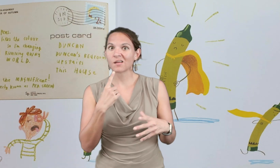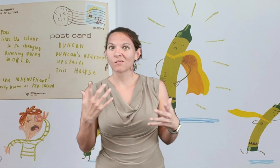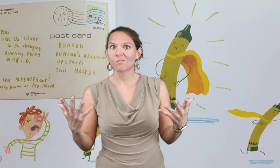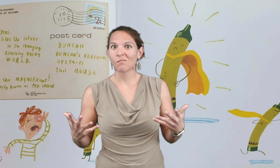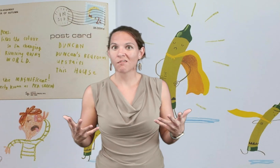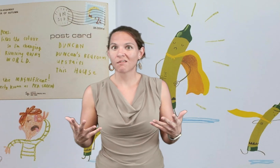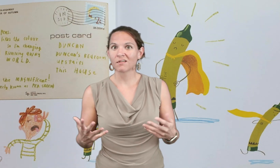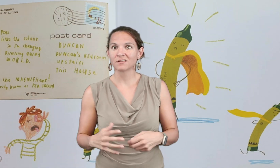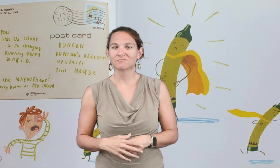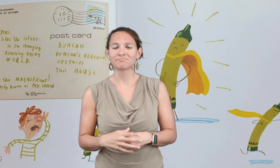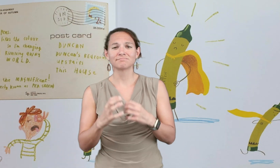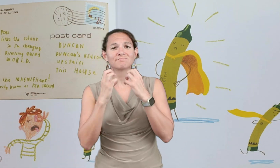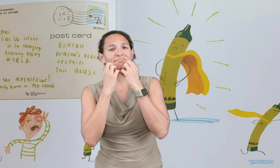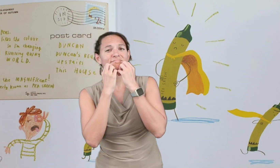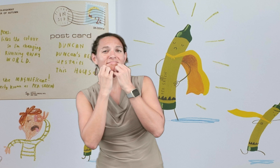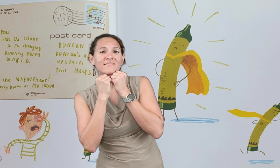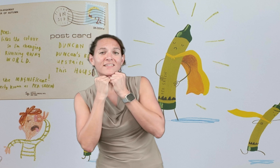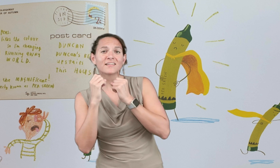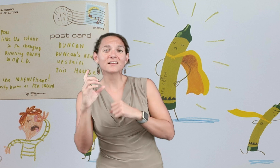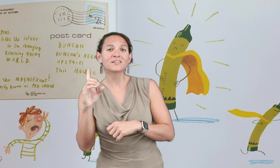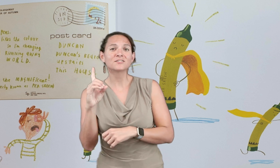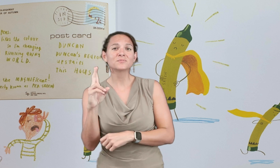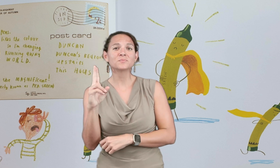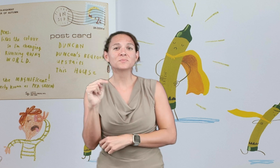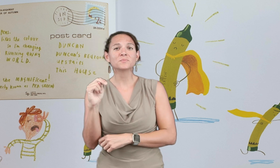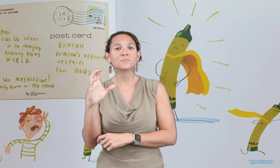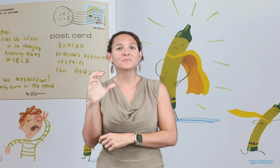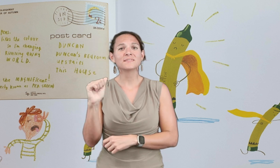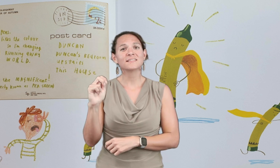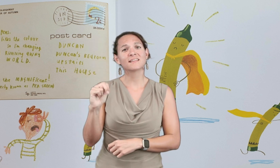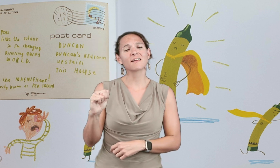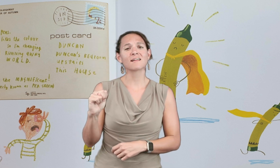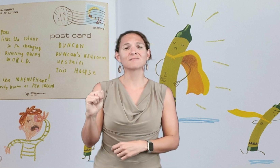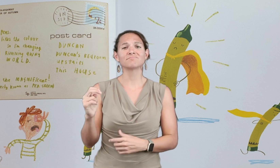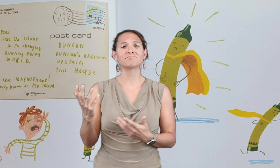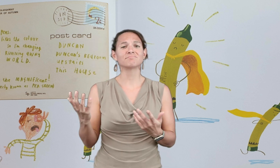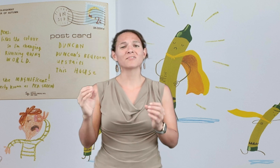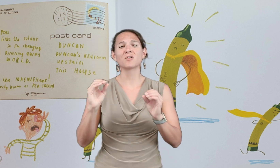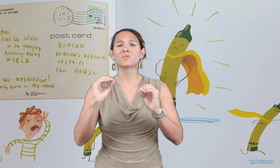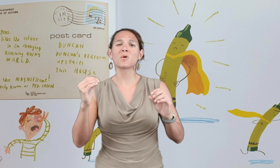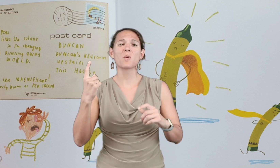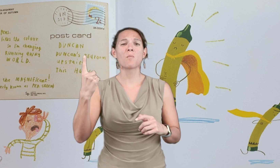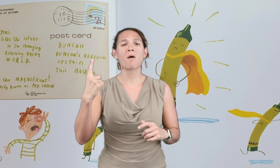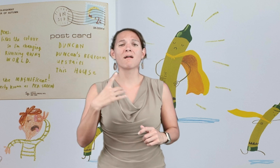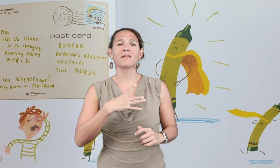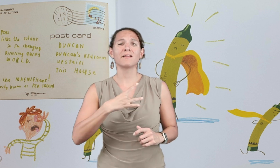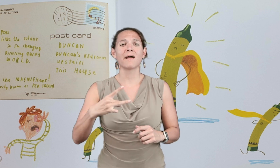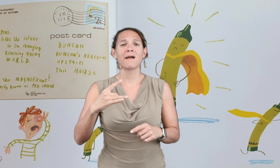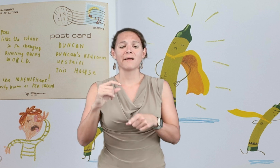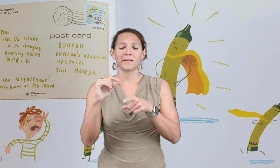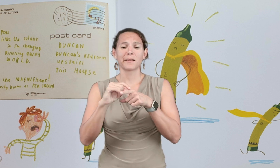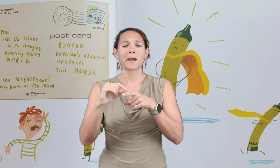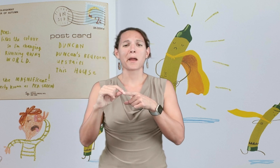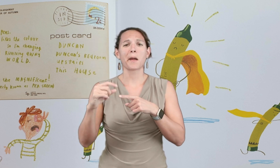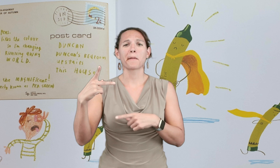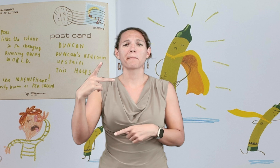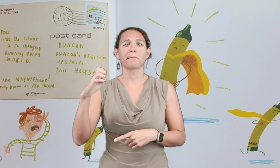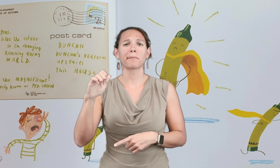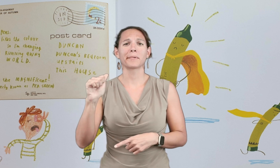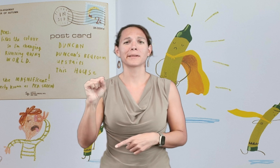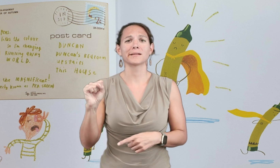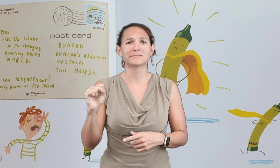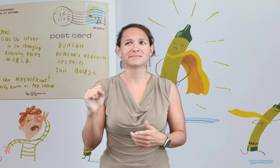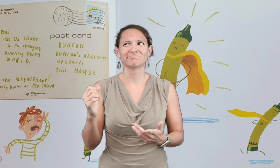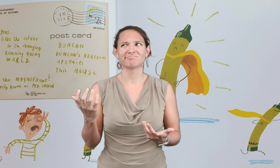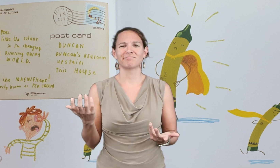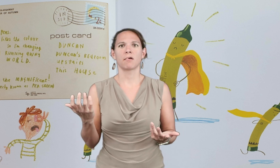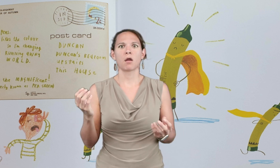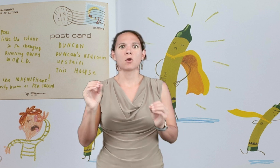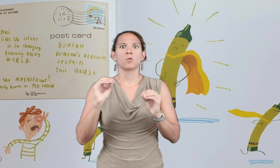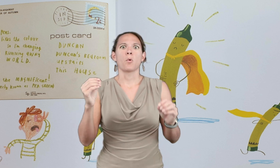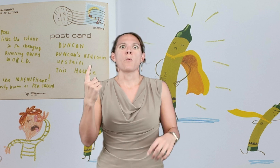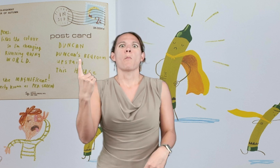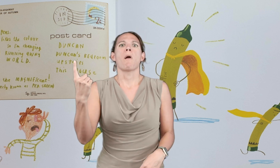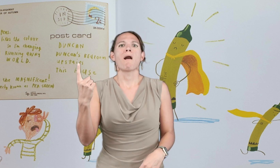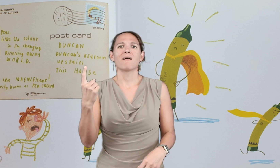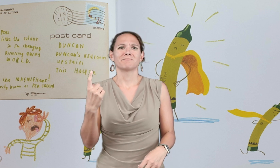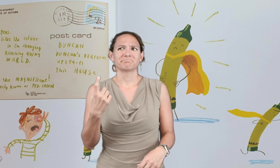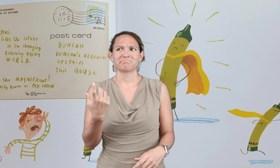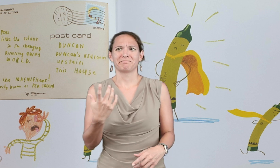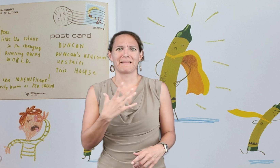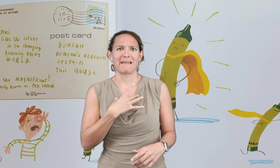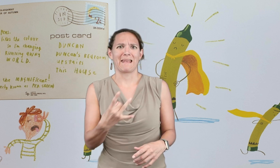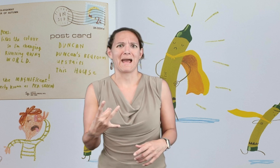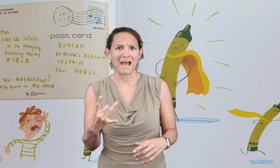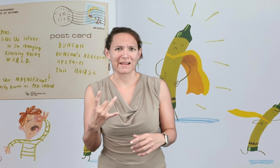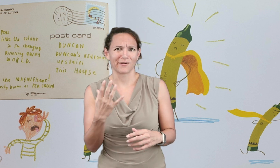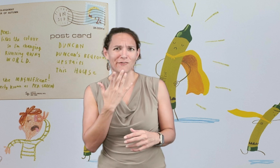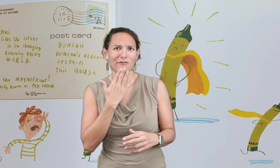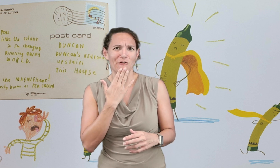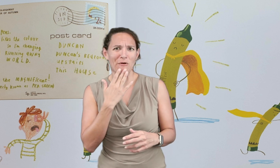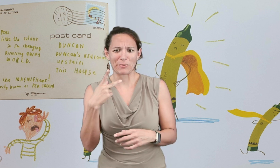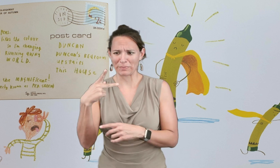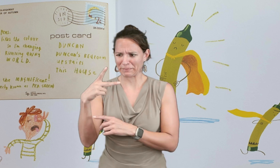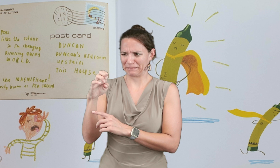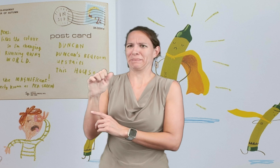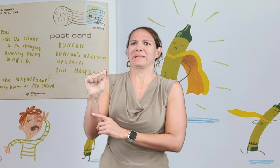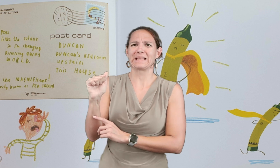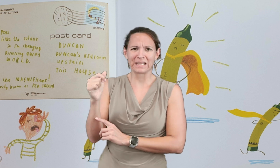The next postcard said, “Dear Duncan, No one likes peas. No one even likes the color Pea Green.